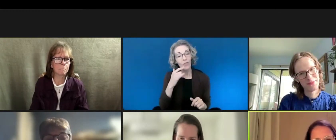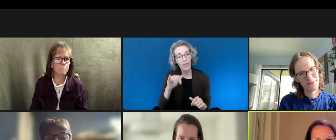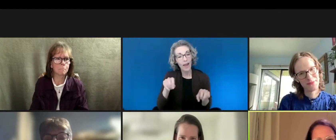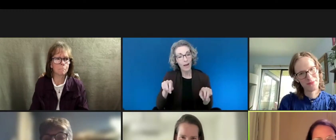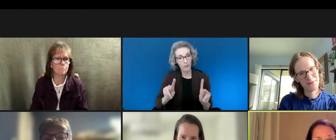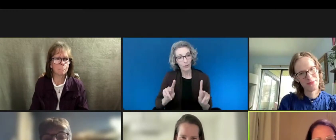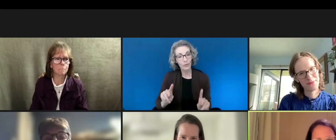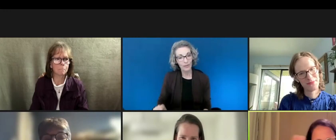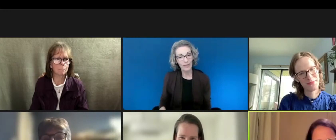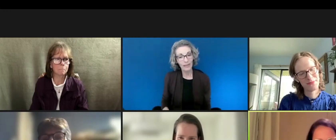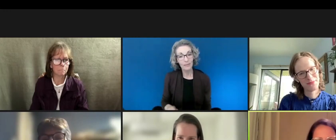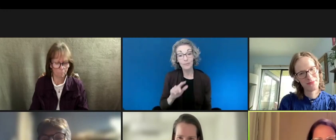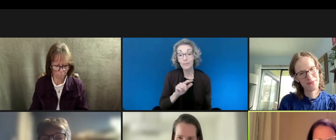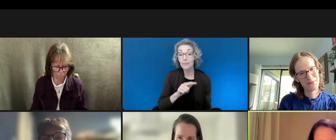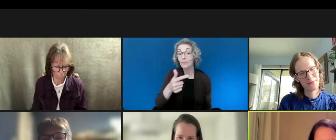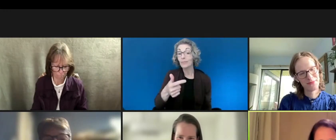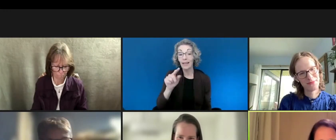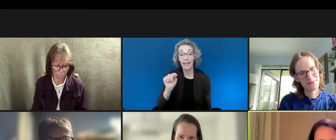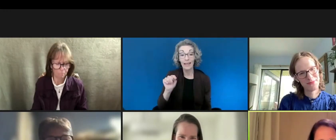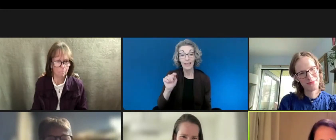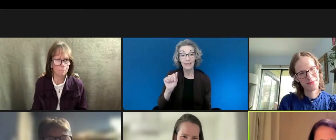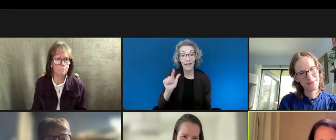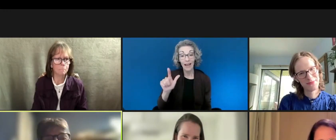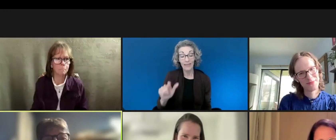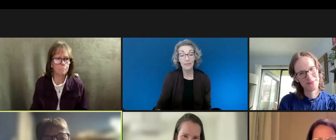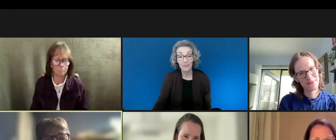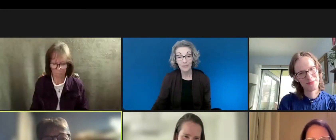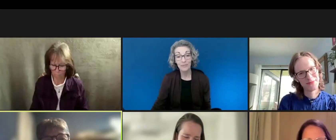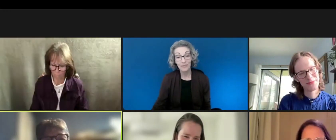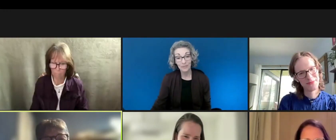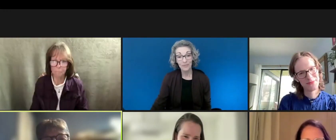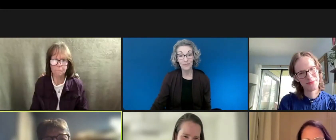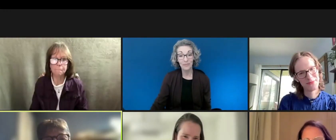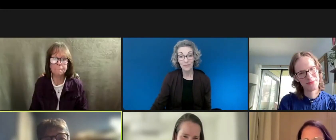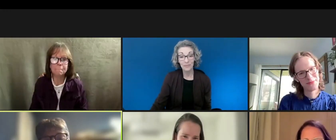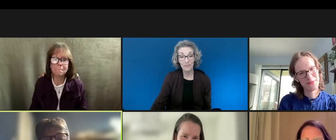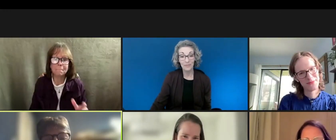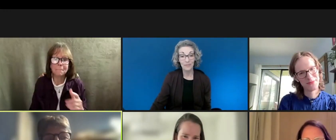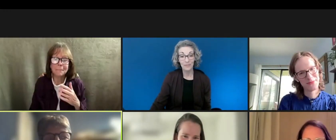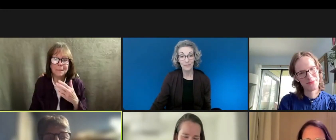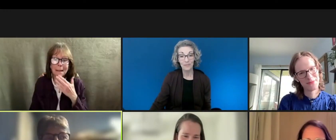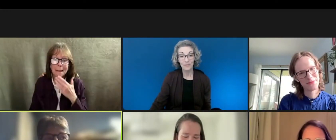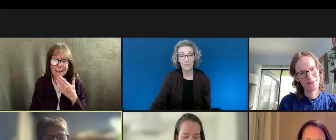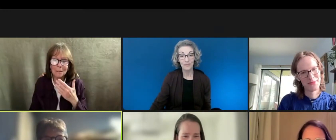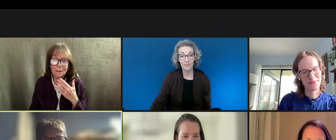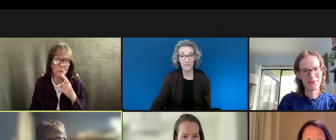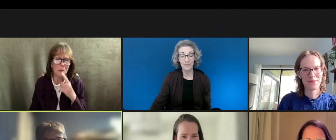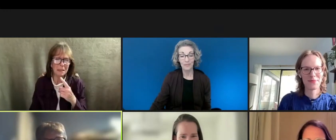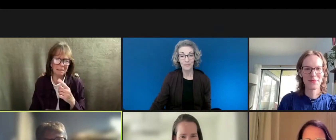So I pass it on to Tab. Thank you. So my impression I think for me disclosure,